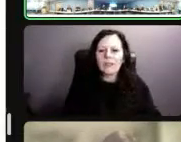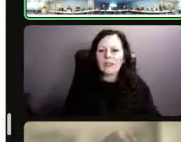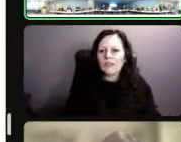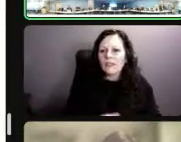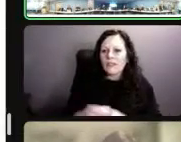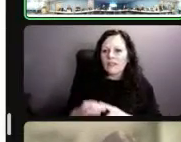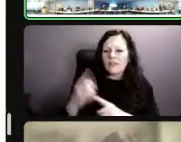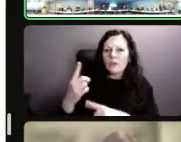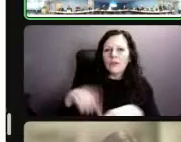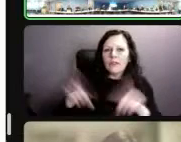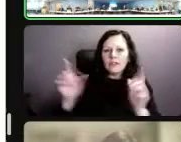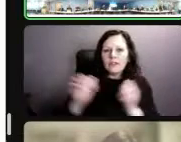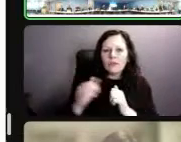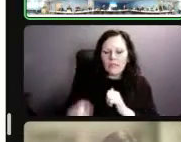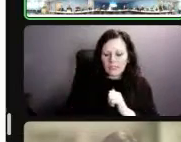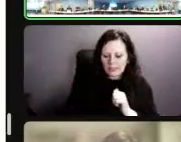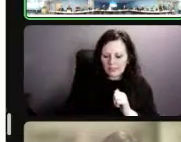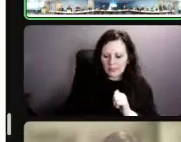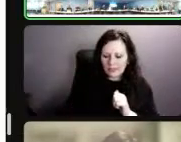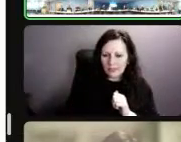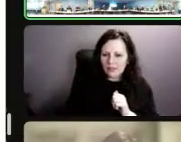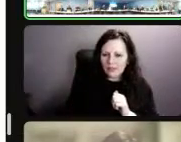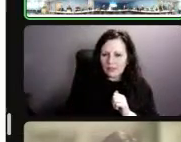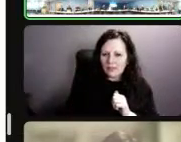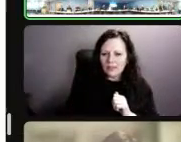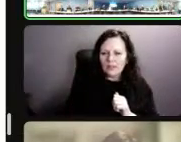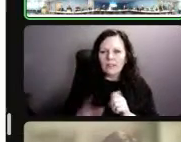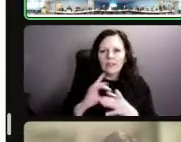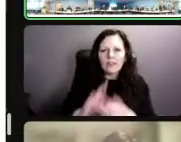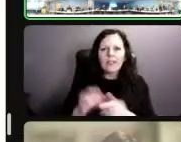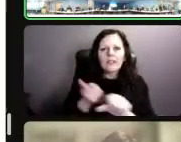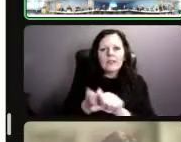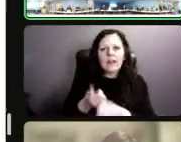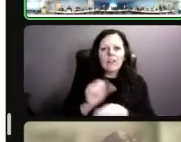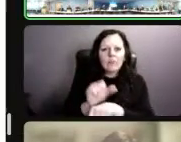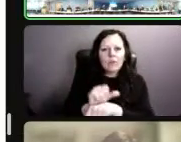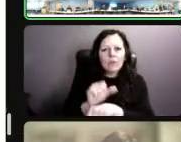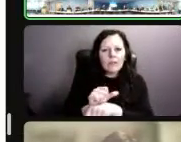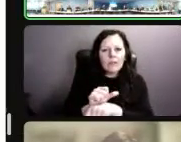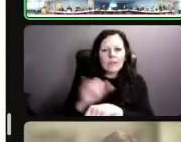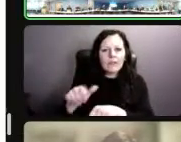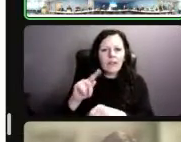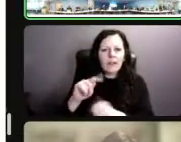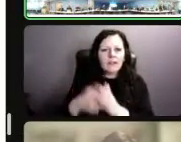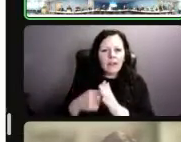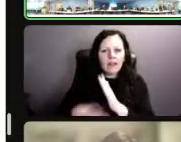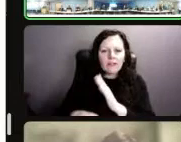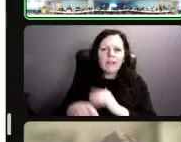THE BACKS WITH THE ONE